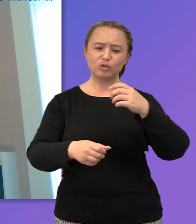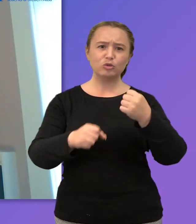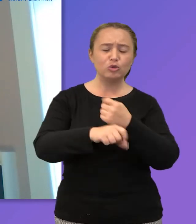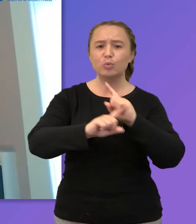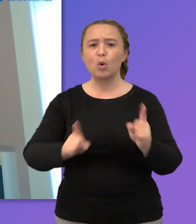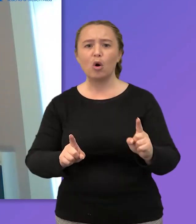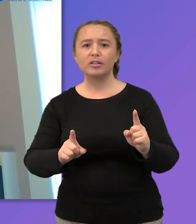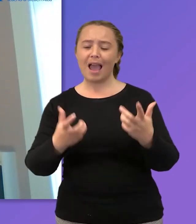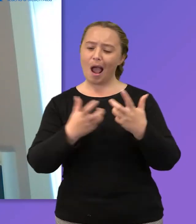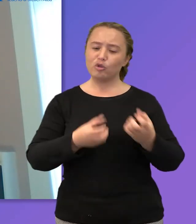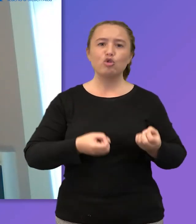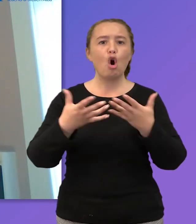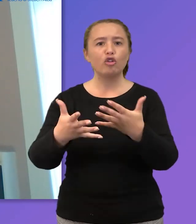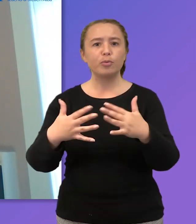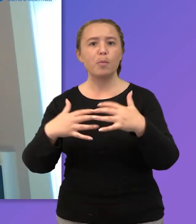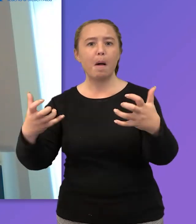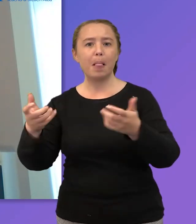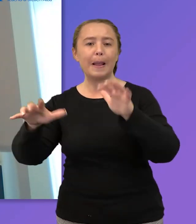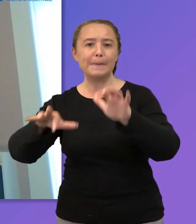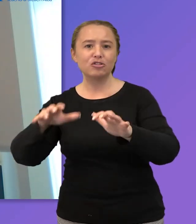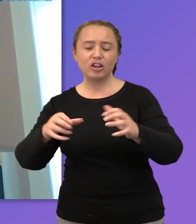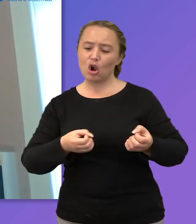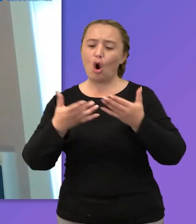of organisation it wants to be. The contribution that can make to the Scottish Public Administration